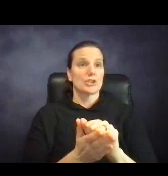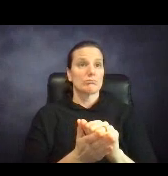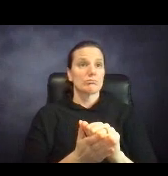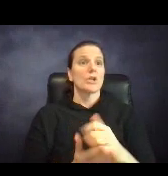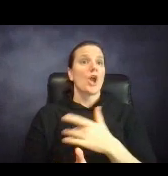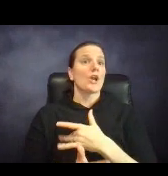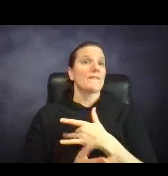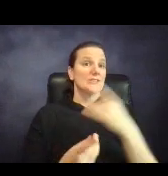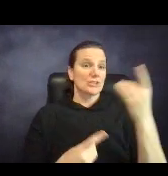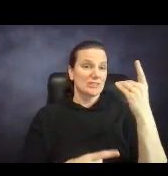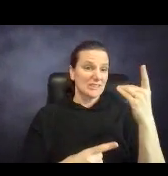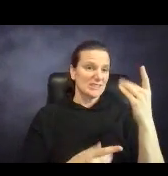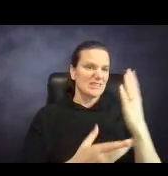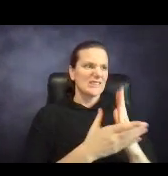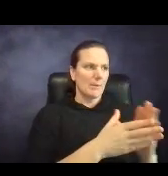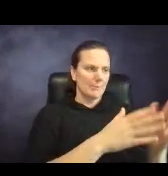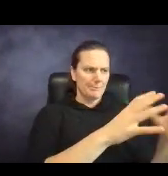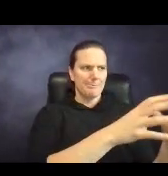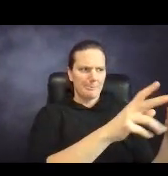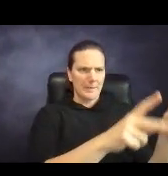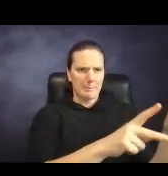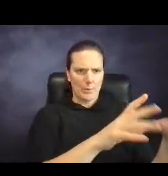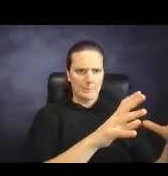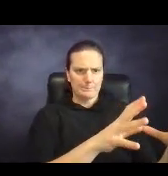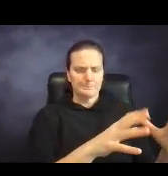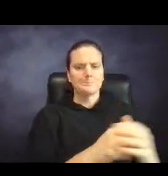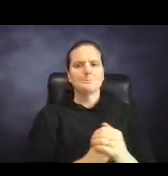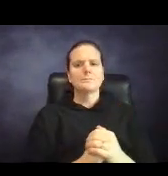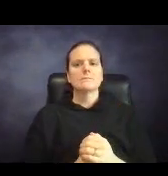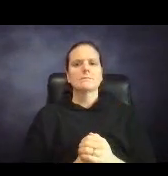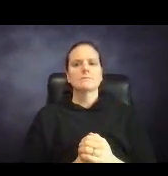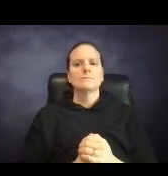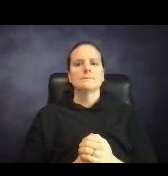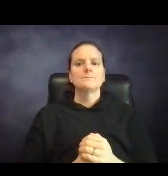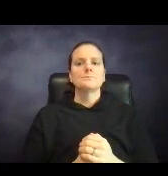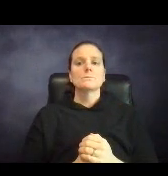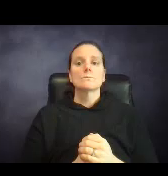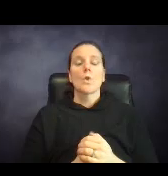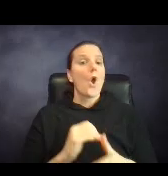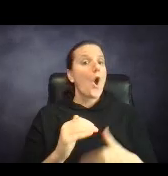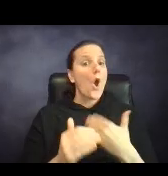But the problem with this, and I want everyone to understand this, this is where all the cancer fear came from.